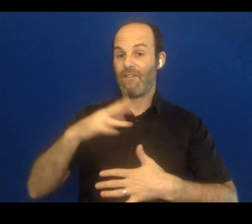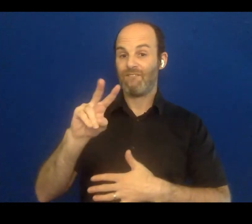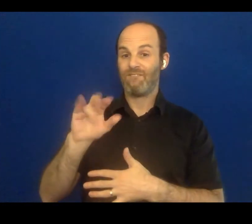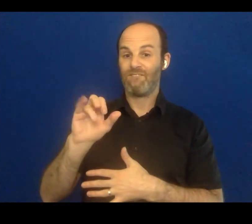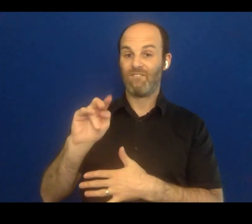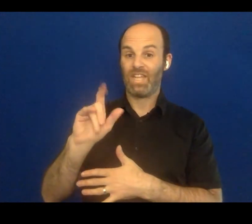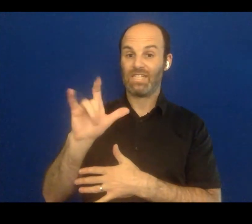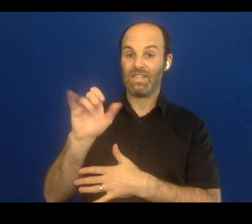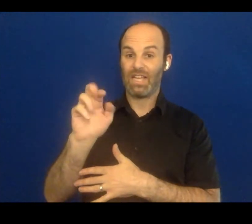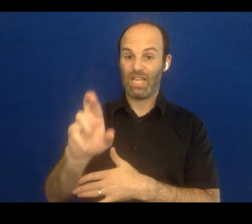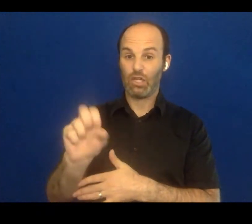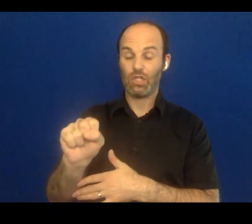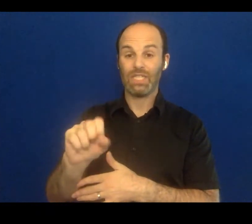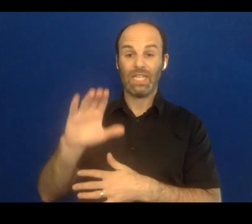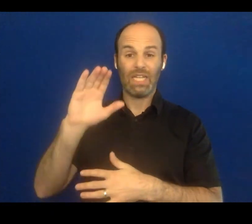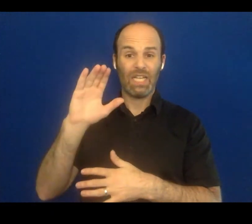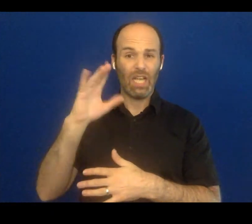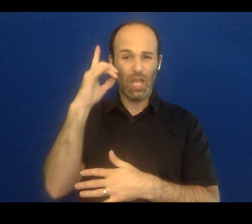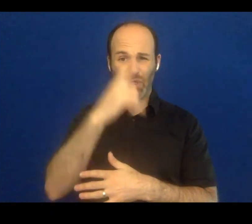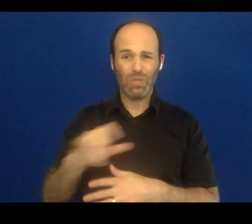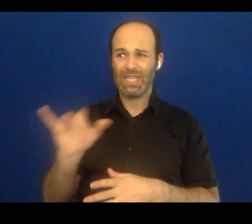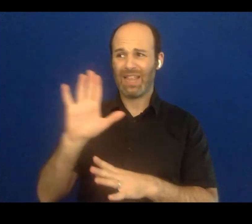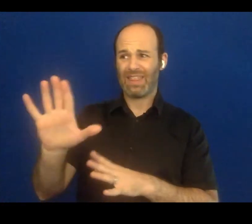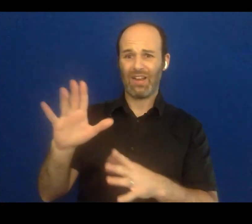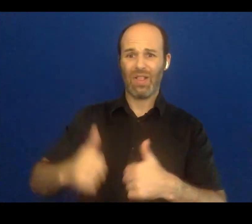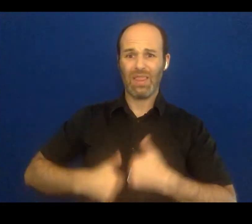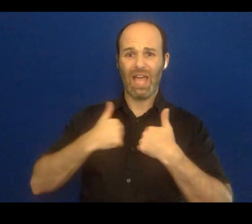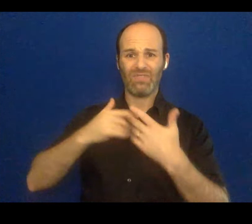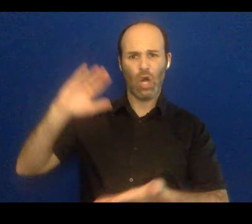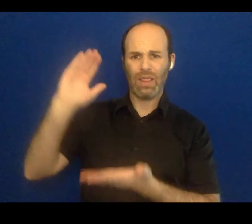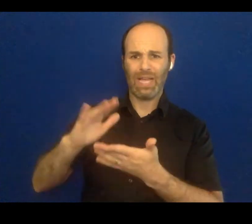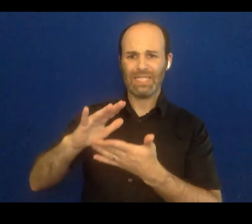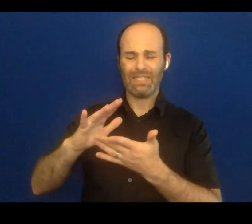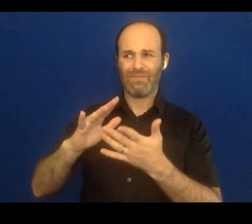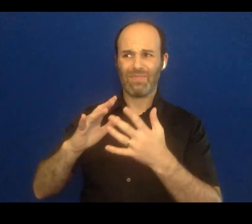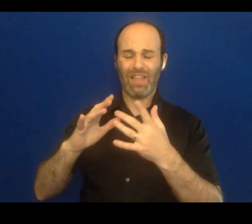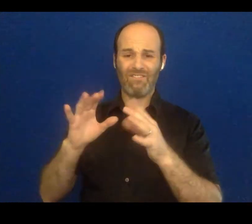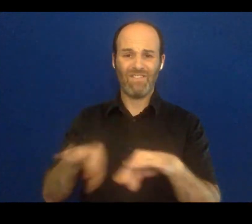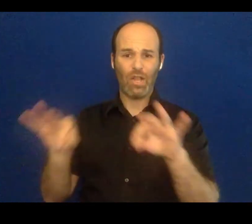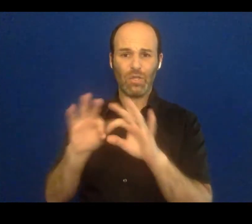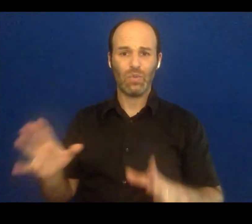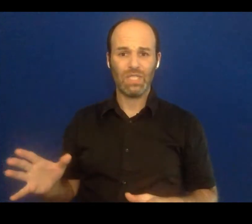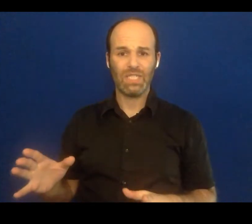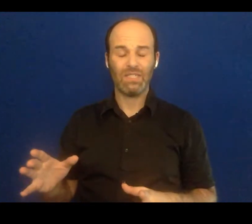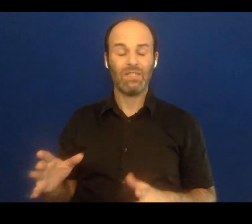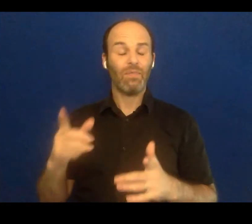VENTILATORS, THEIR LIVES ARE CONSIDERED TO BE LESS VALUABLE AND THOSE WOULD BE THE PEOPLE WHO IF YOU ARE GOING TO RATION